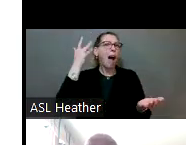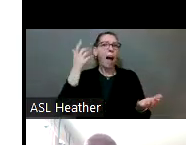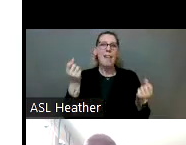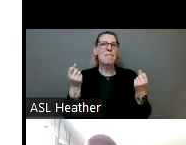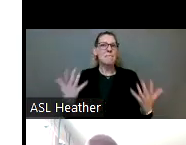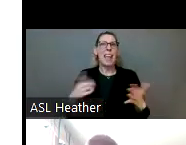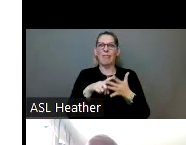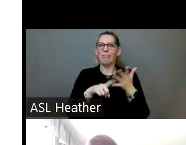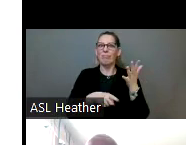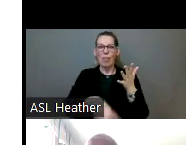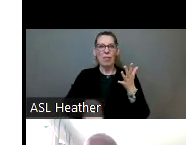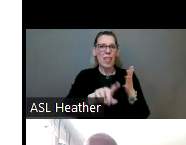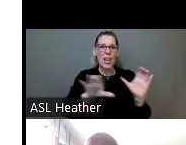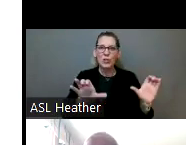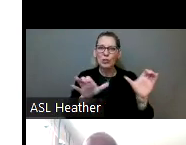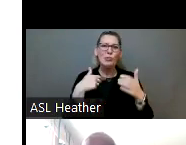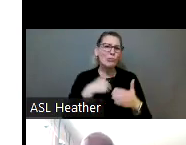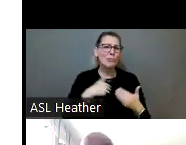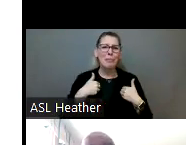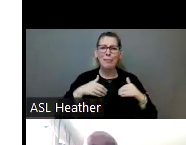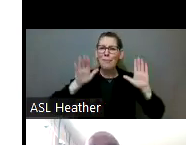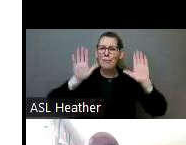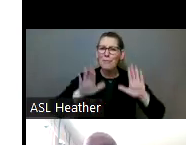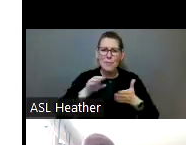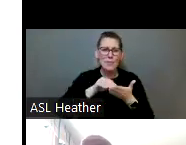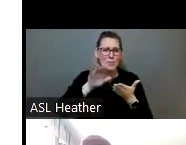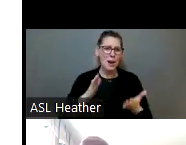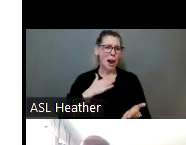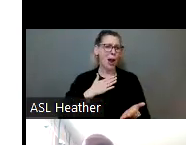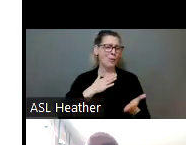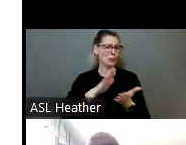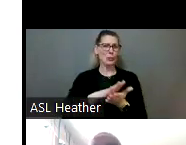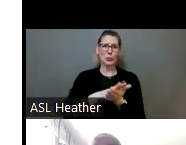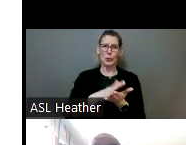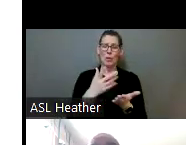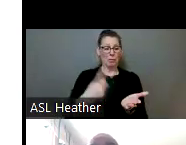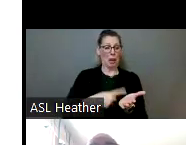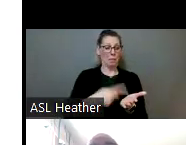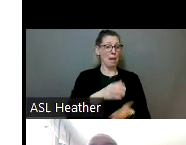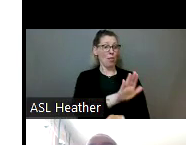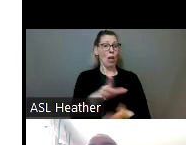they do. We all have great students in our school and sometimes their achievements are overlooked,